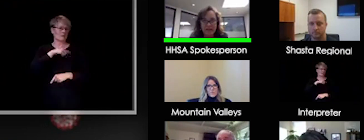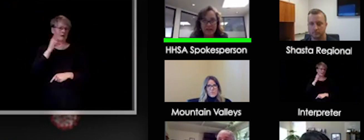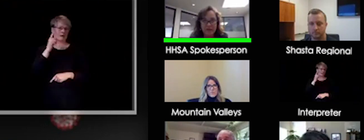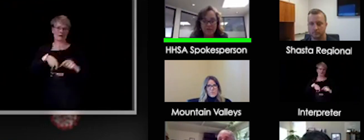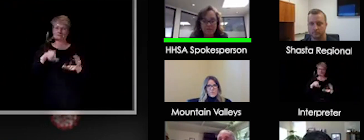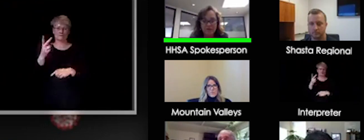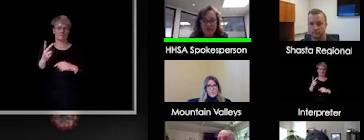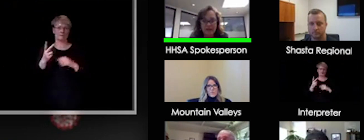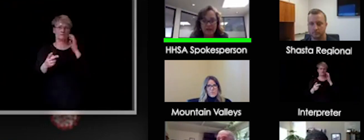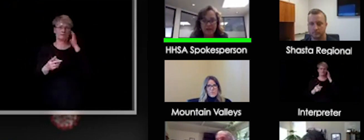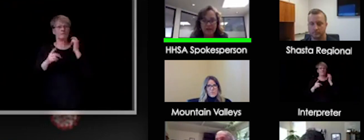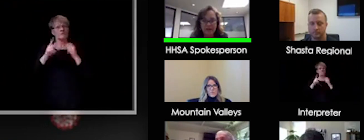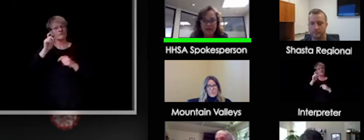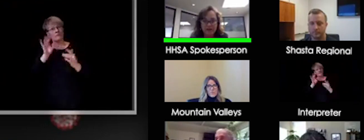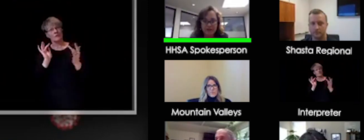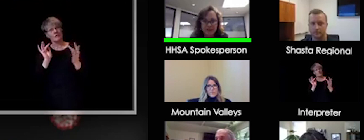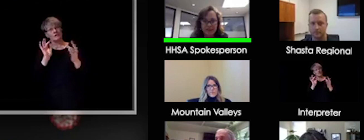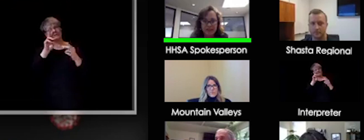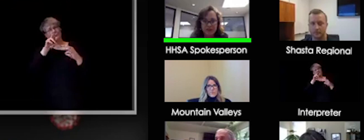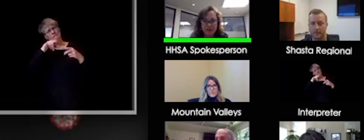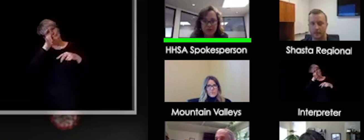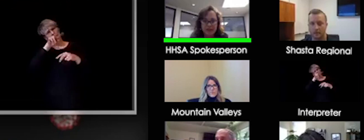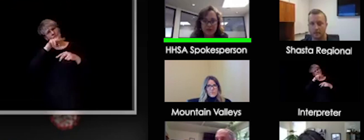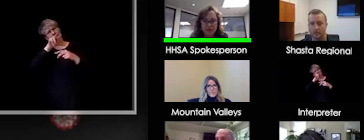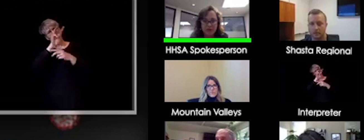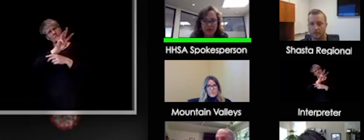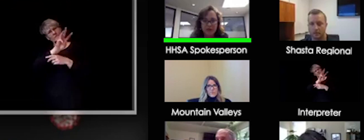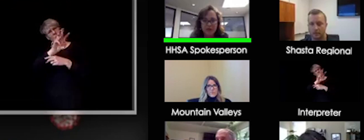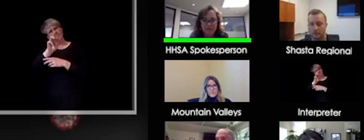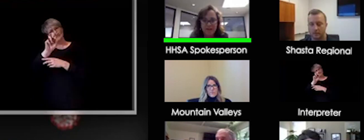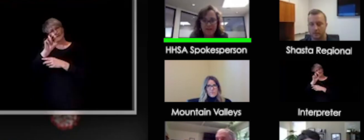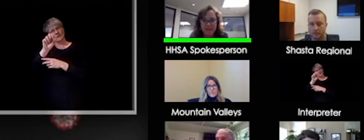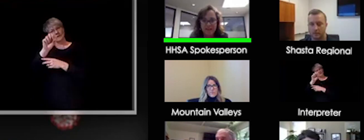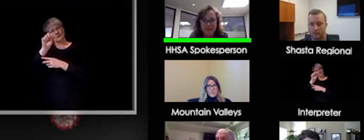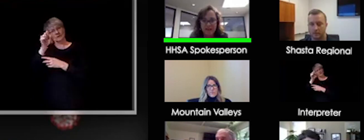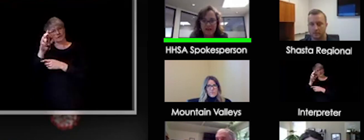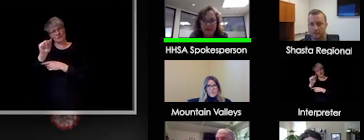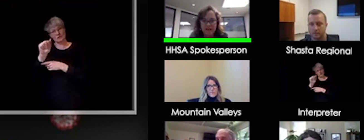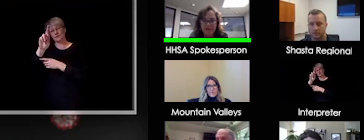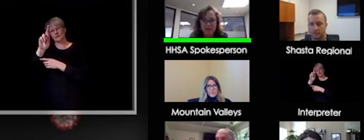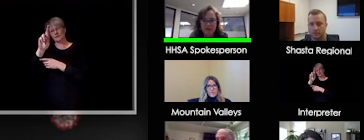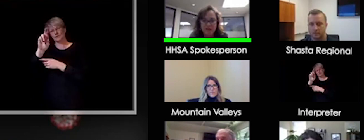and then click on “Roadmap to Recovery.” There’s a nice green and red graphic that